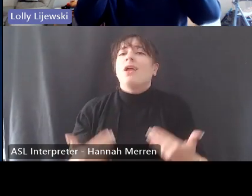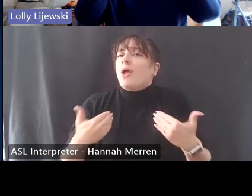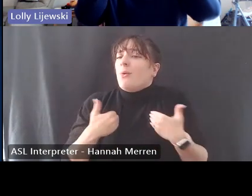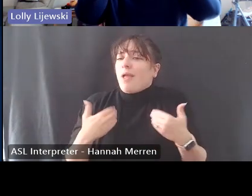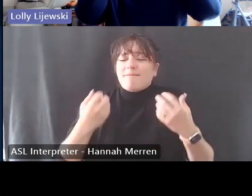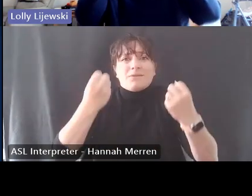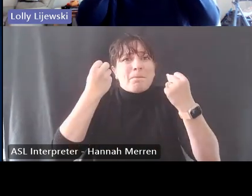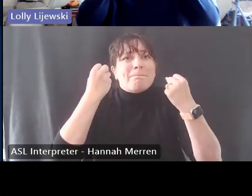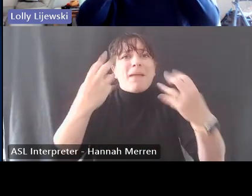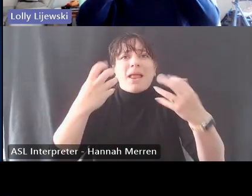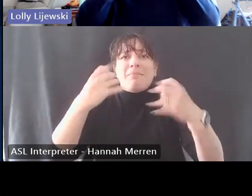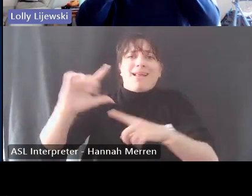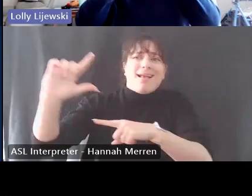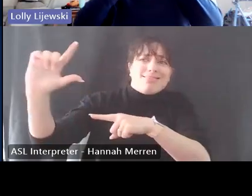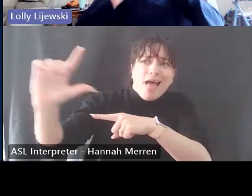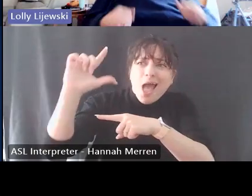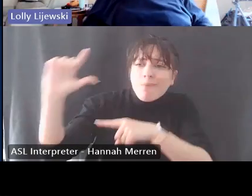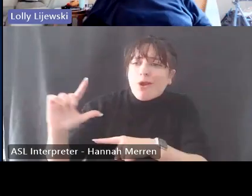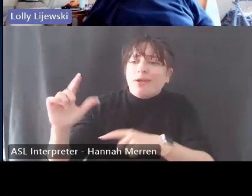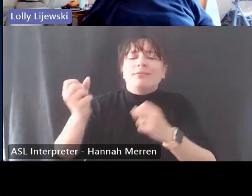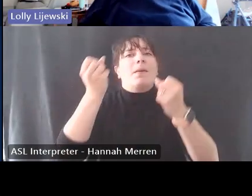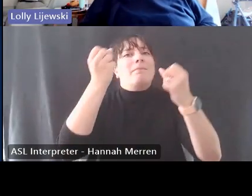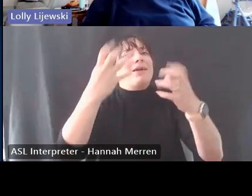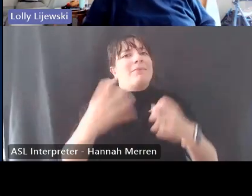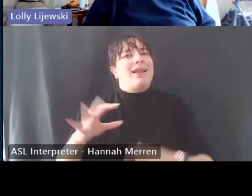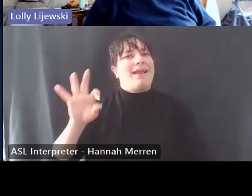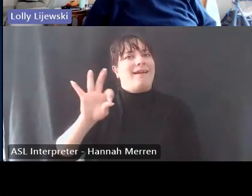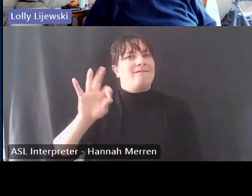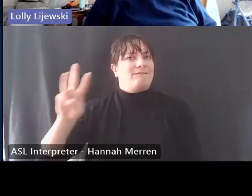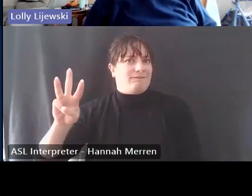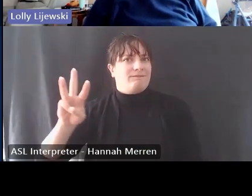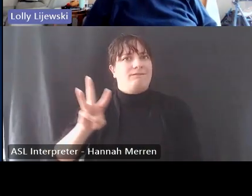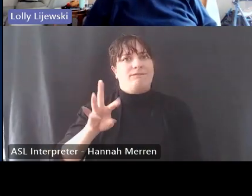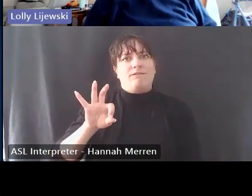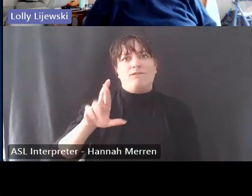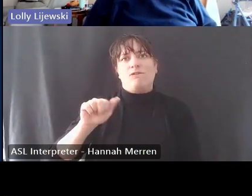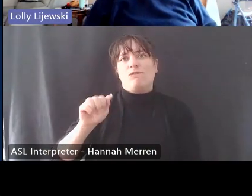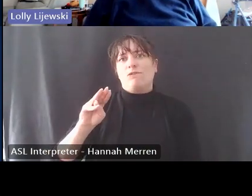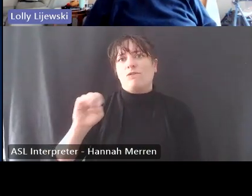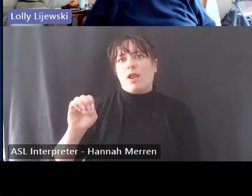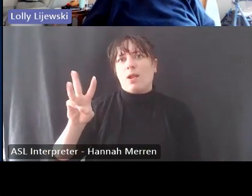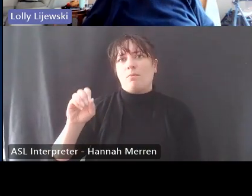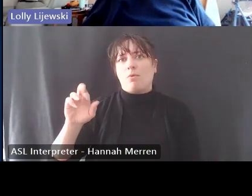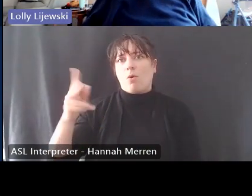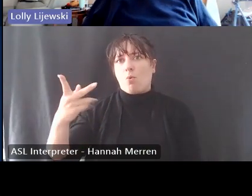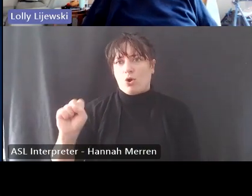that take care of a lot of the details for you.